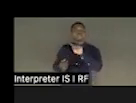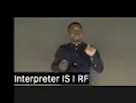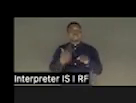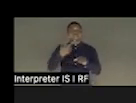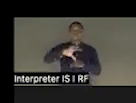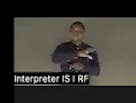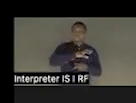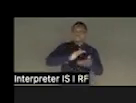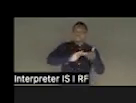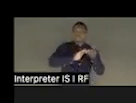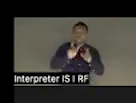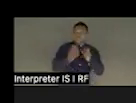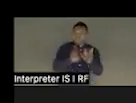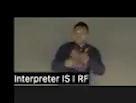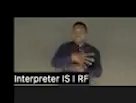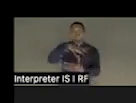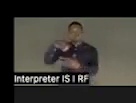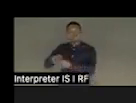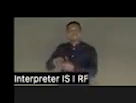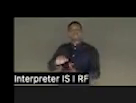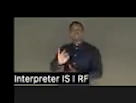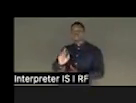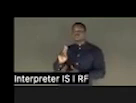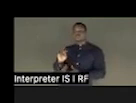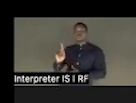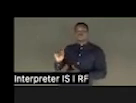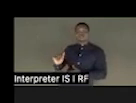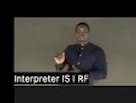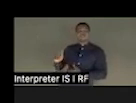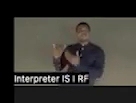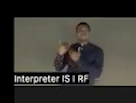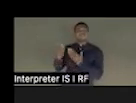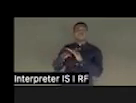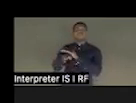and we have the umbrella organization for disabled persons organizations